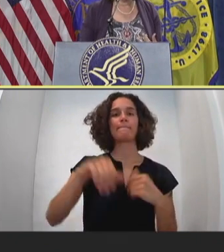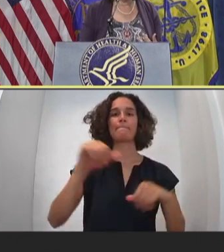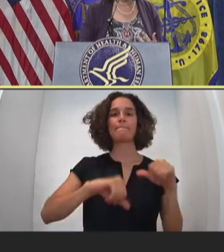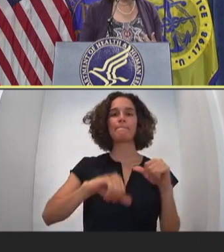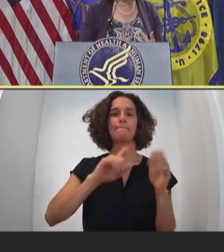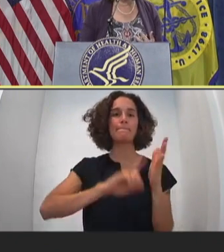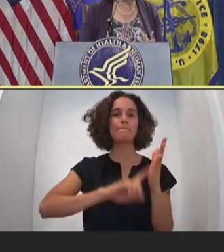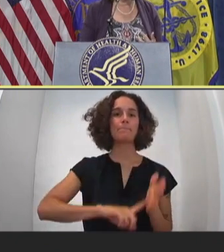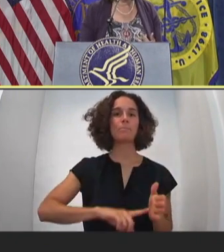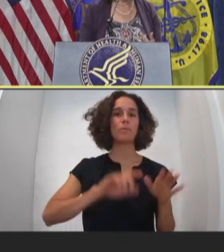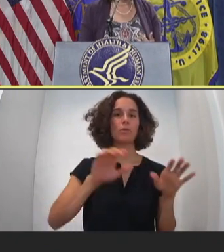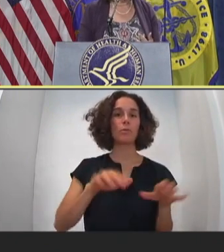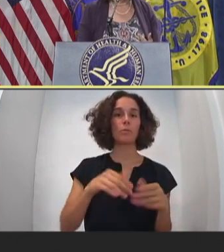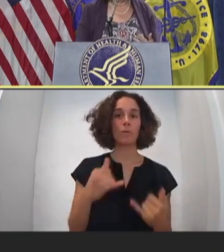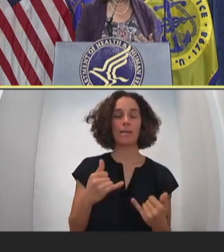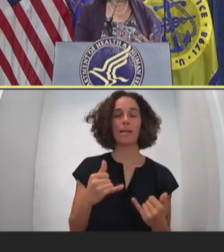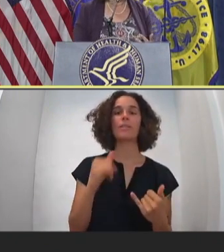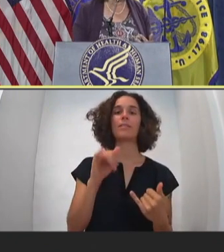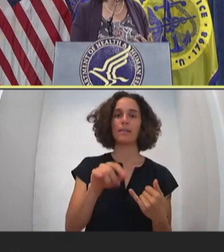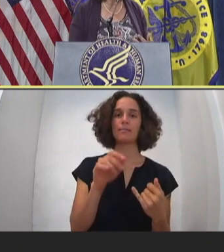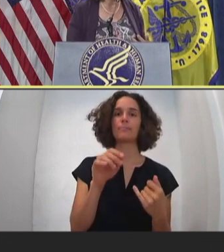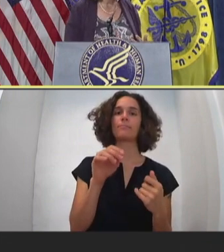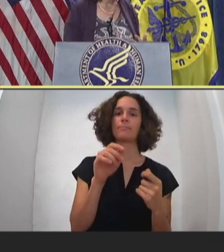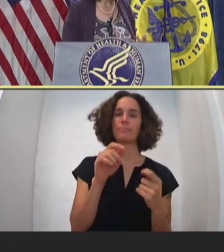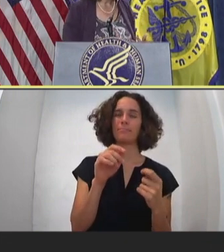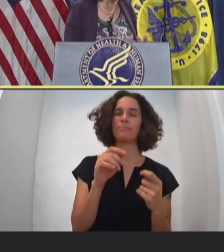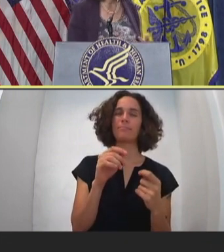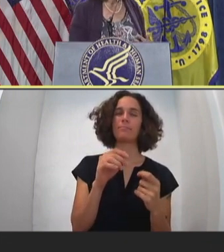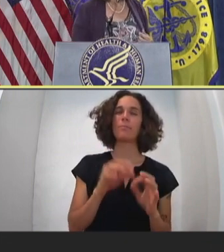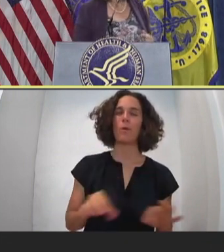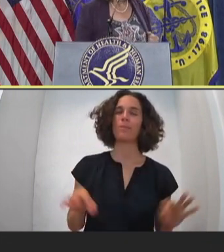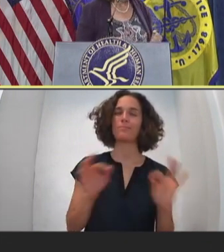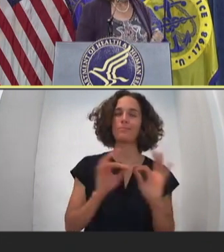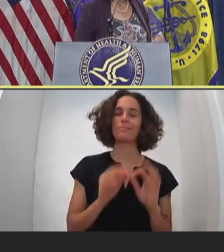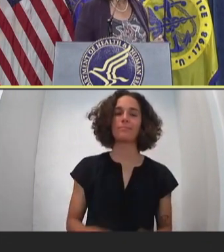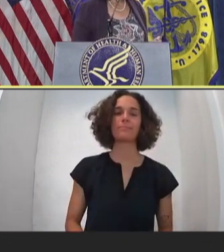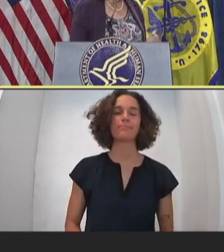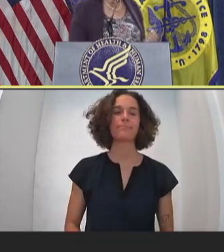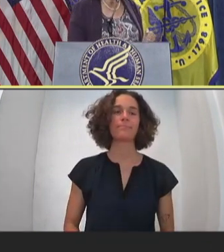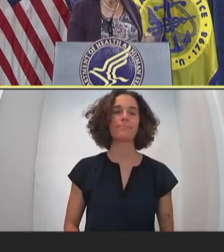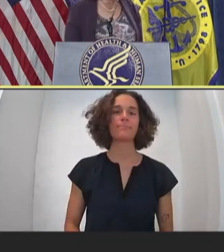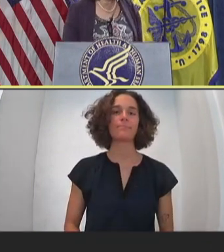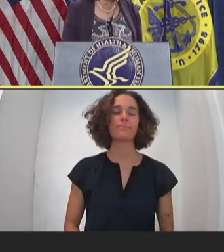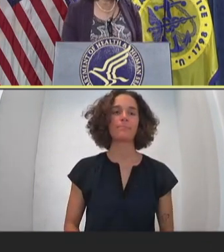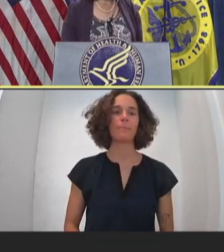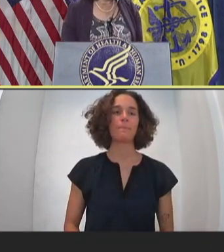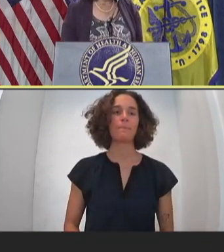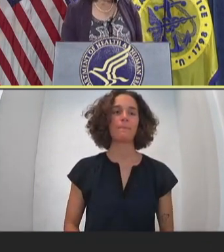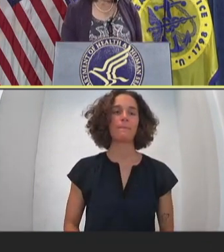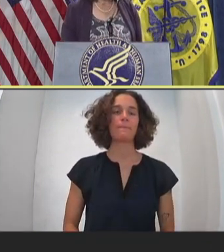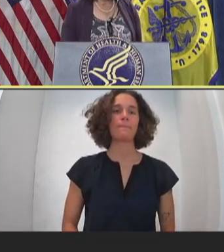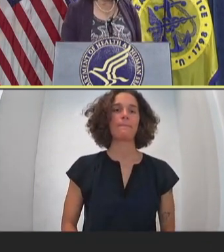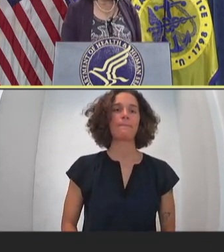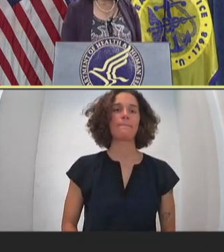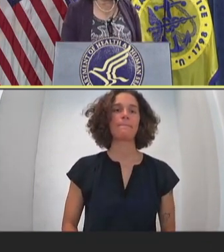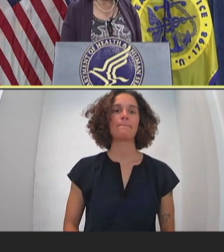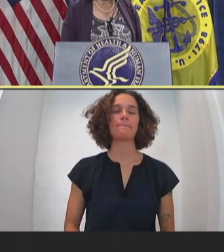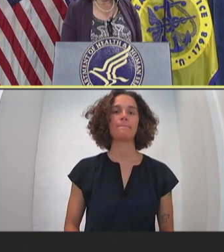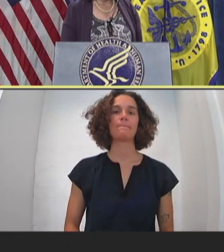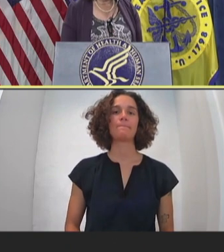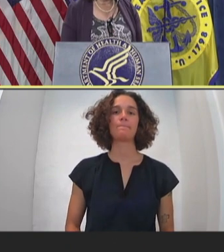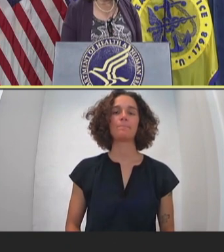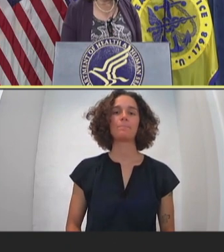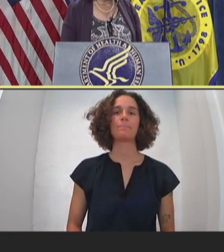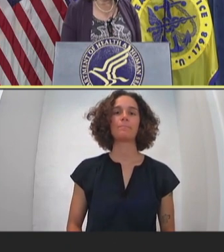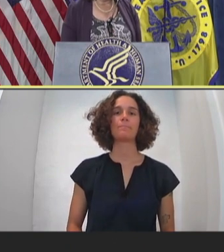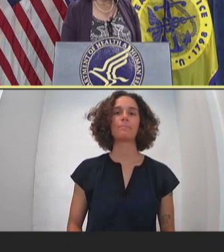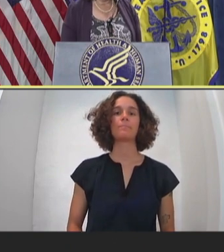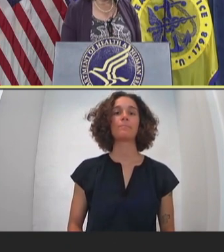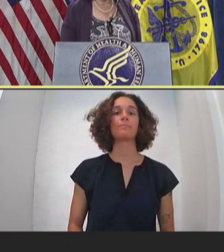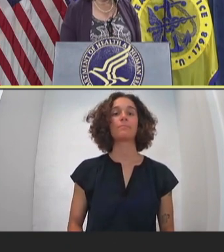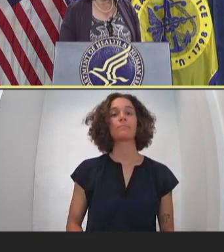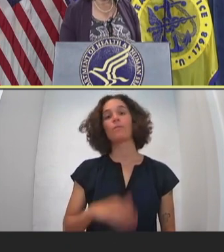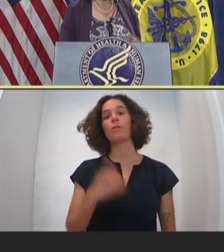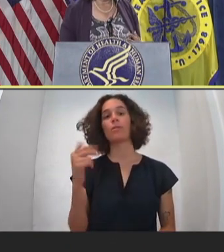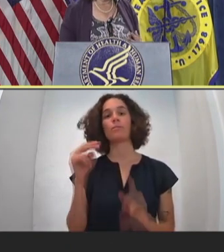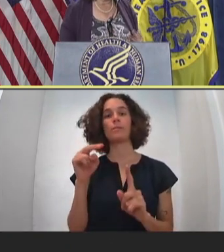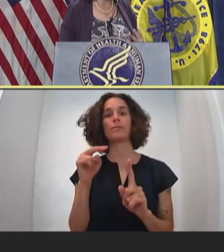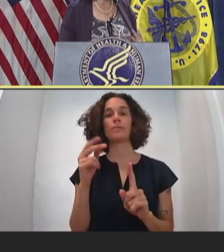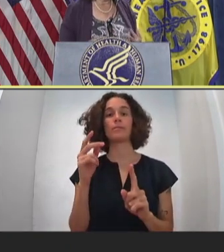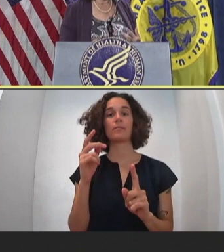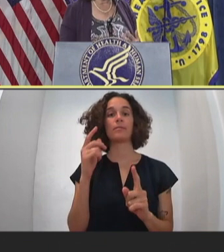now is particularly important. Then from an equity standpoint, we want to make sure that we're also